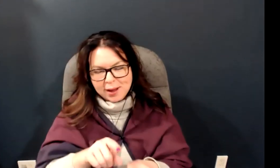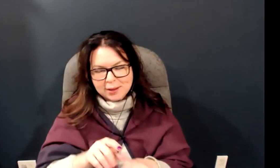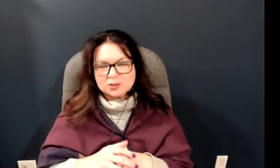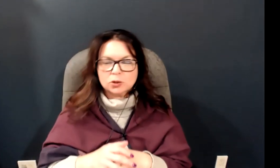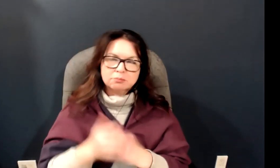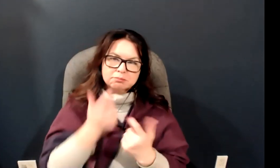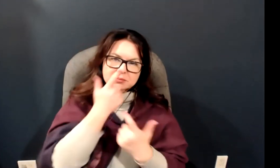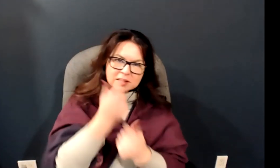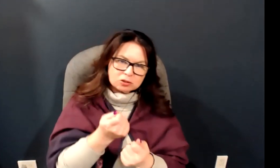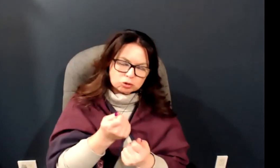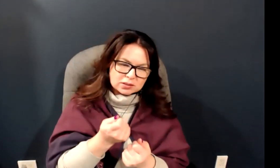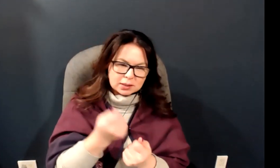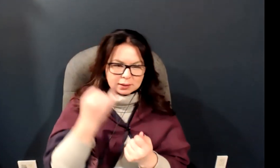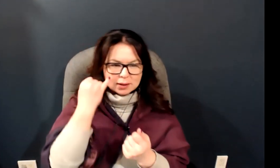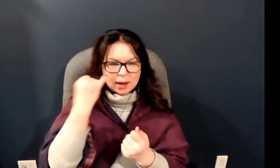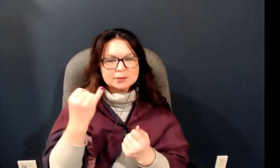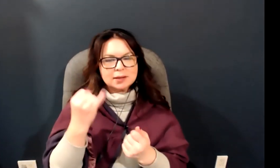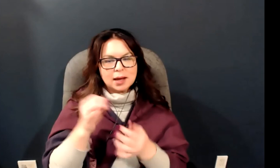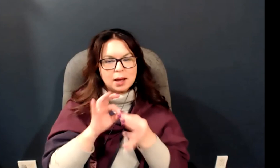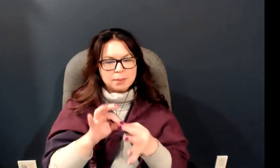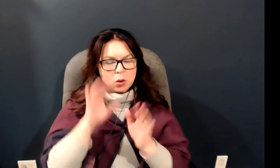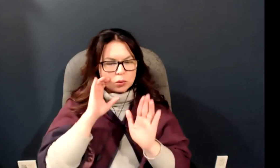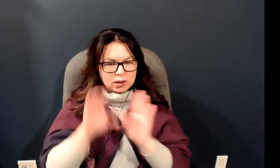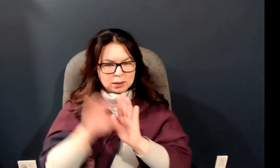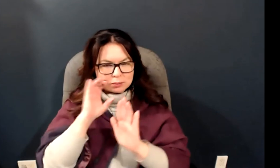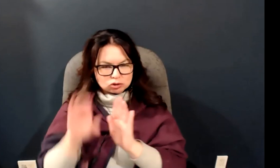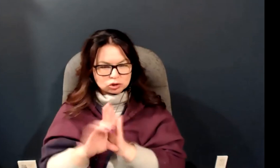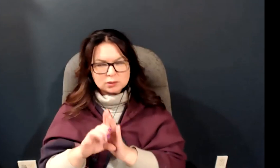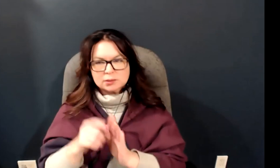so much graphic work, the majority of the work was black and white lithographs, black